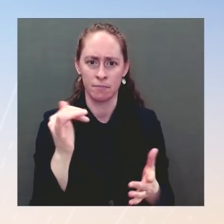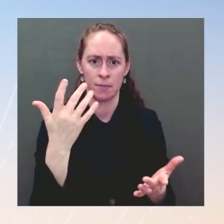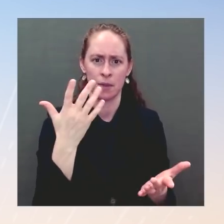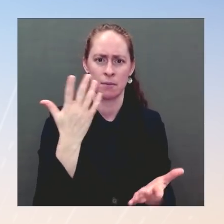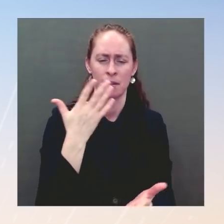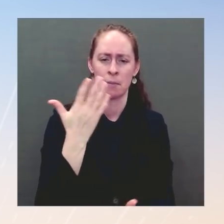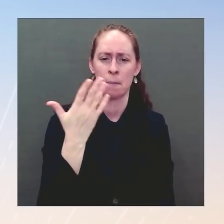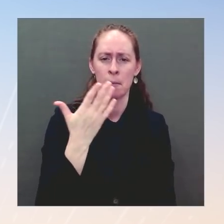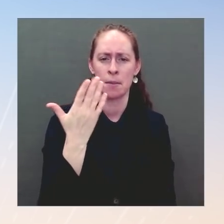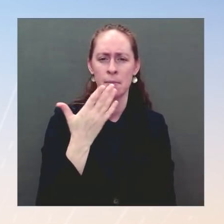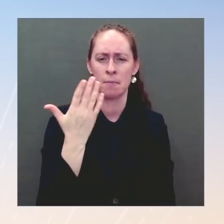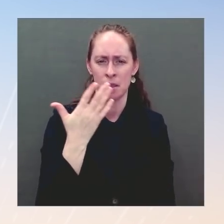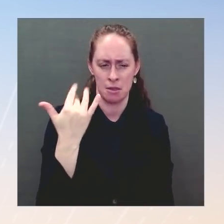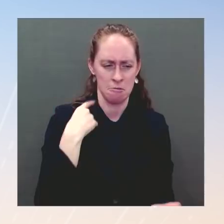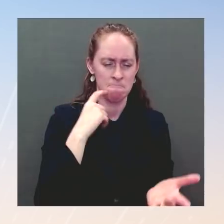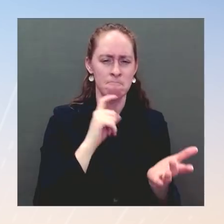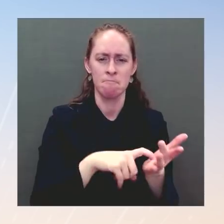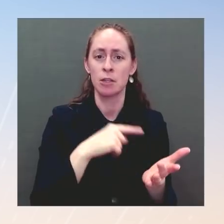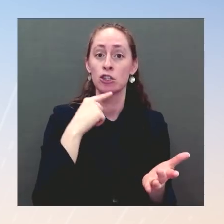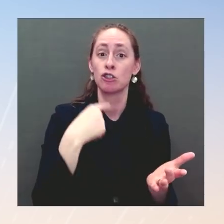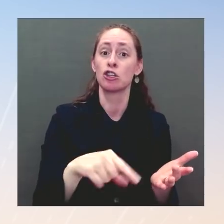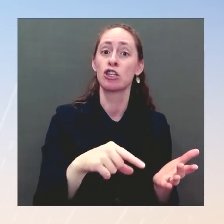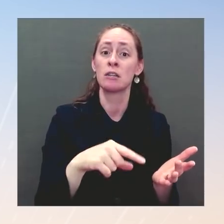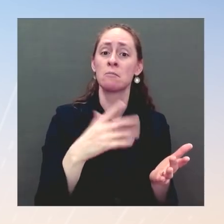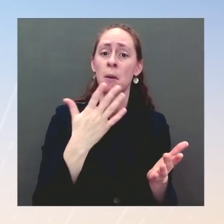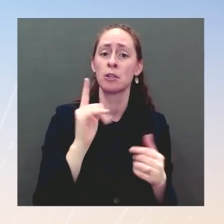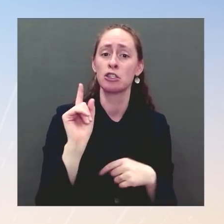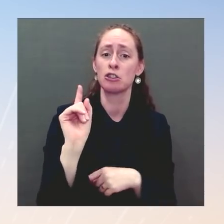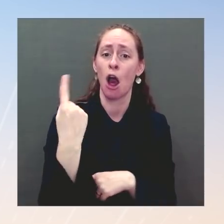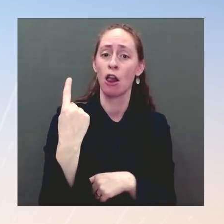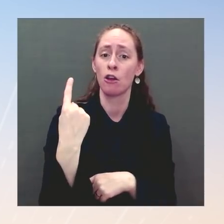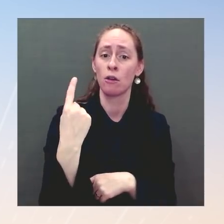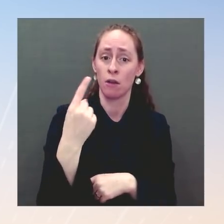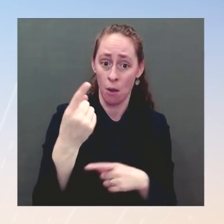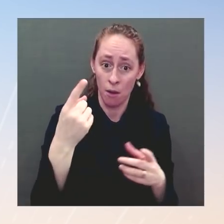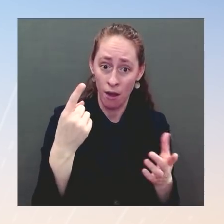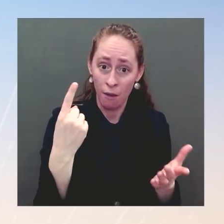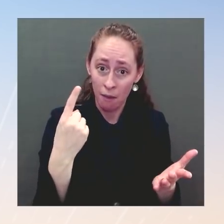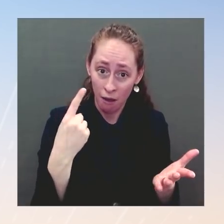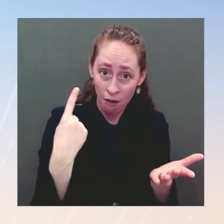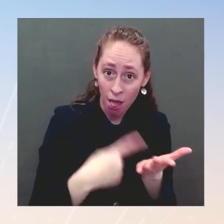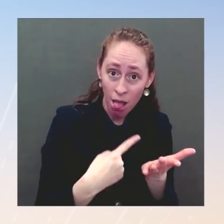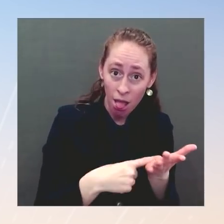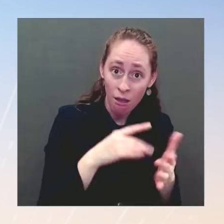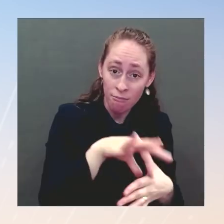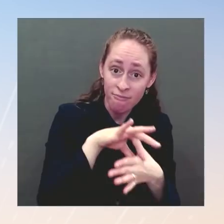of what was actually happening at the time. And we've talked a bit in here about our concerns about meat